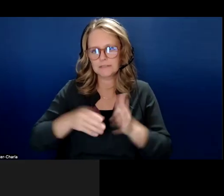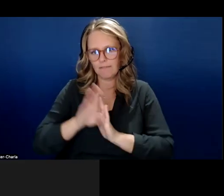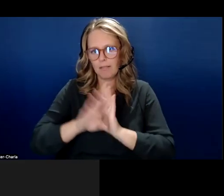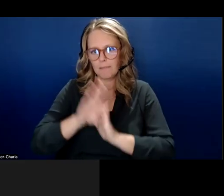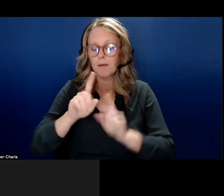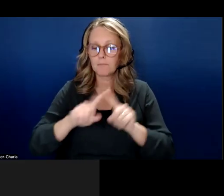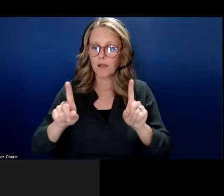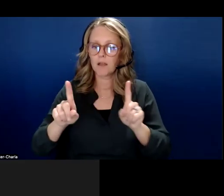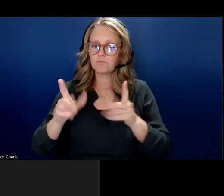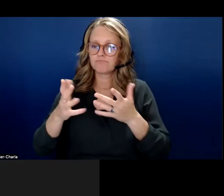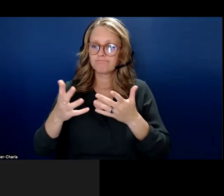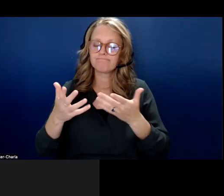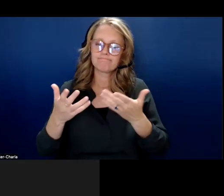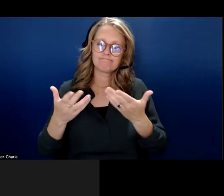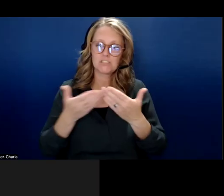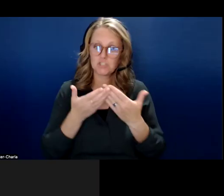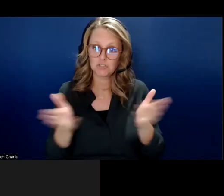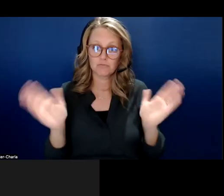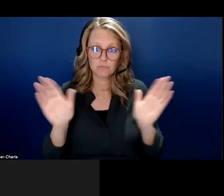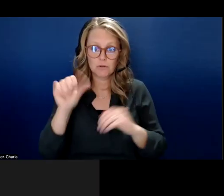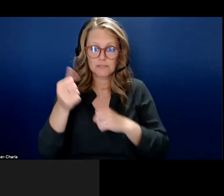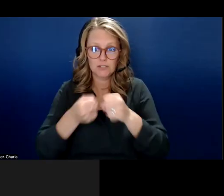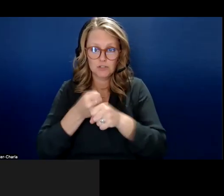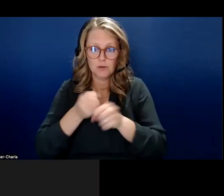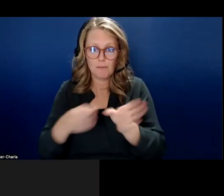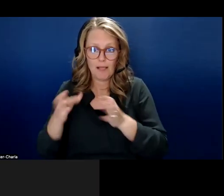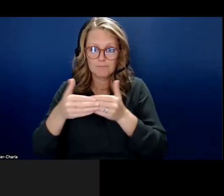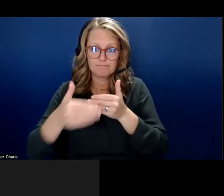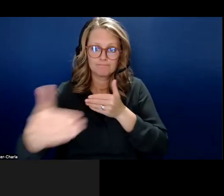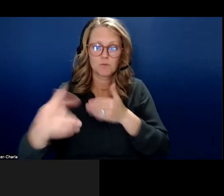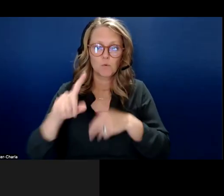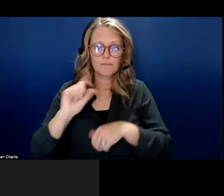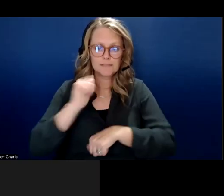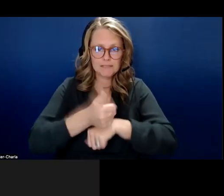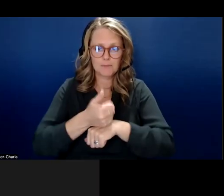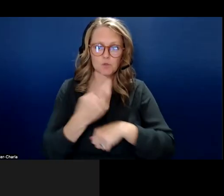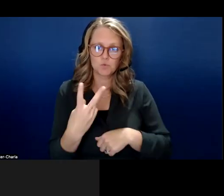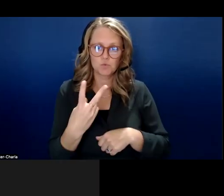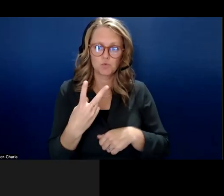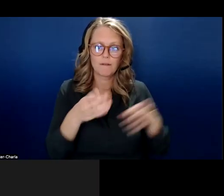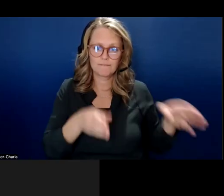going forward is we've created two phases for the Federal Boulevard BRT project.